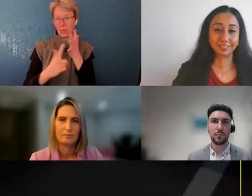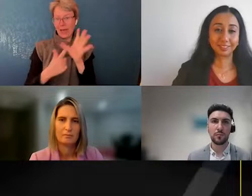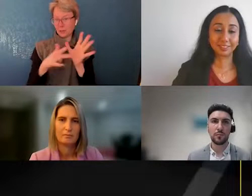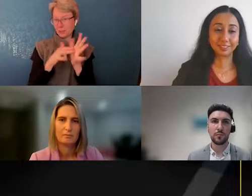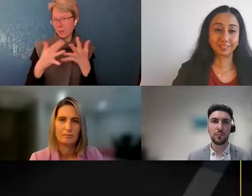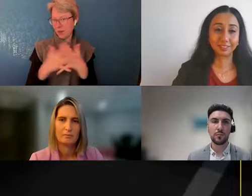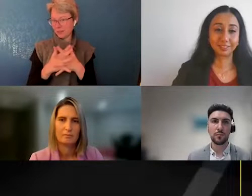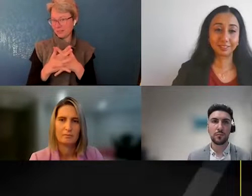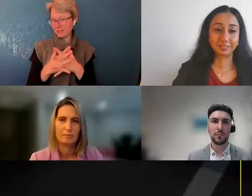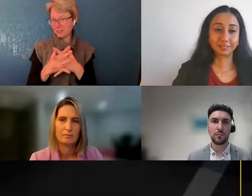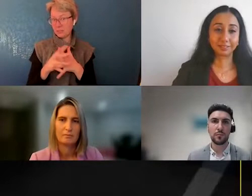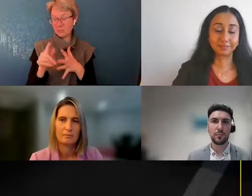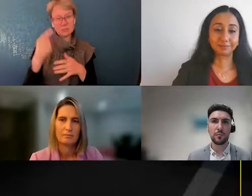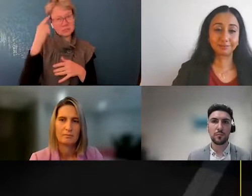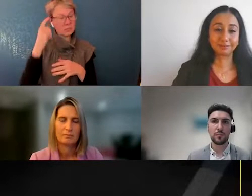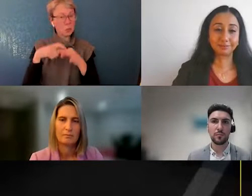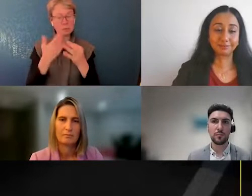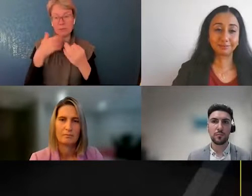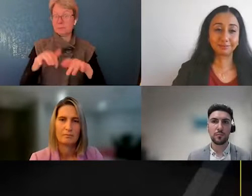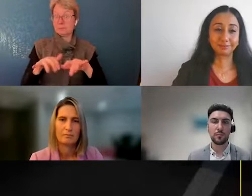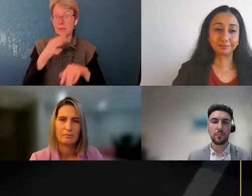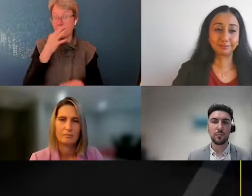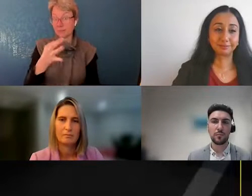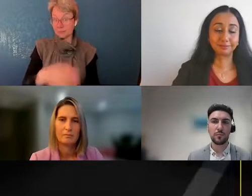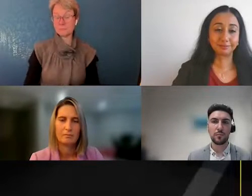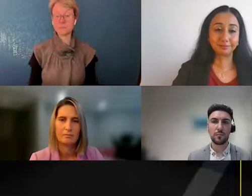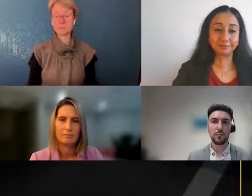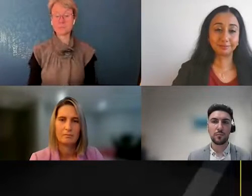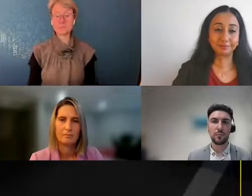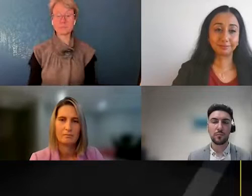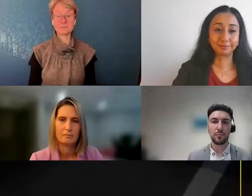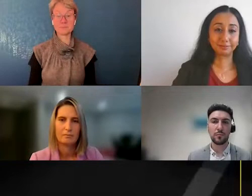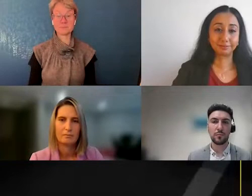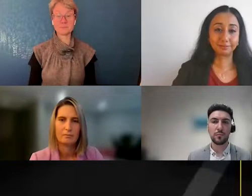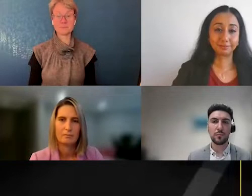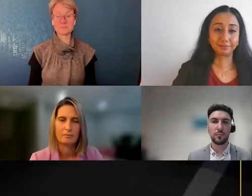like I said please ask them um what everyone that is here today is experienced and really